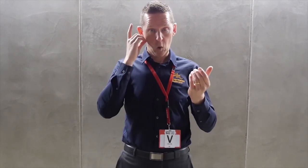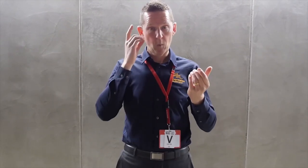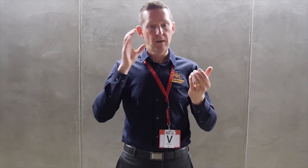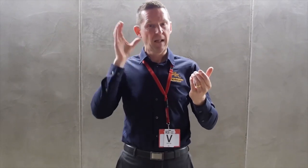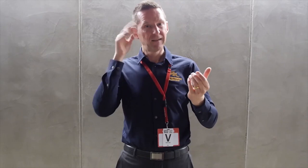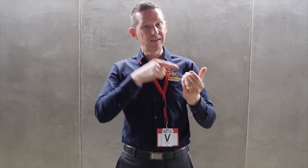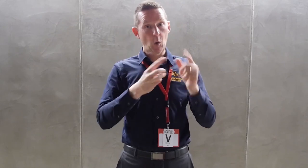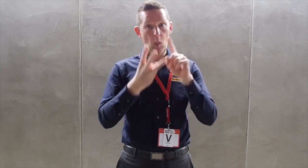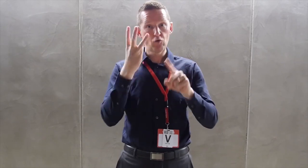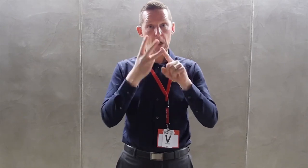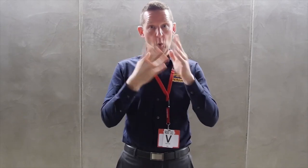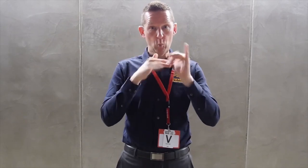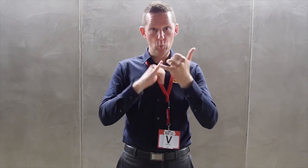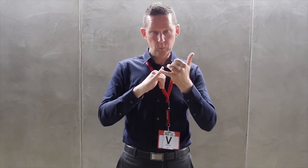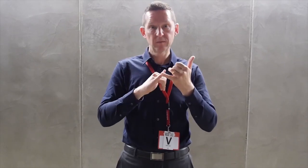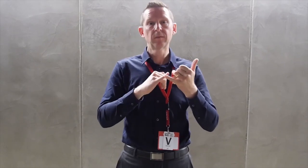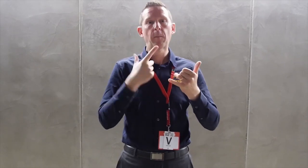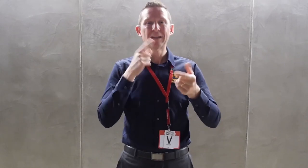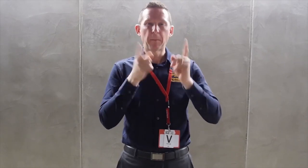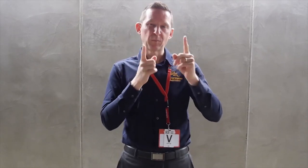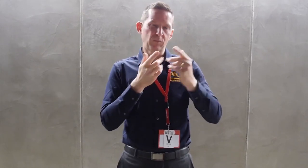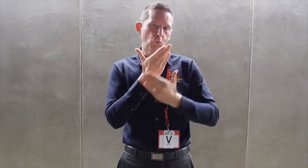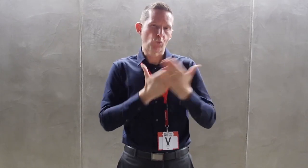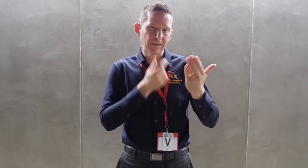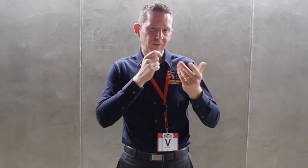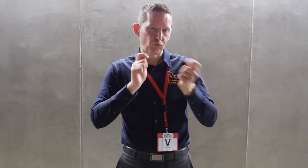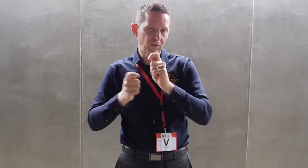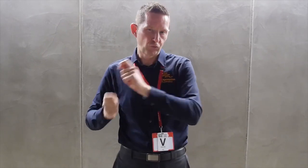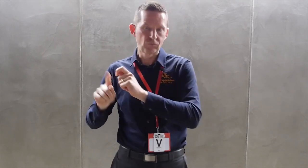to listen to the three o’clock ABC news. I do this because sometimes news stories may change